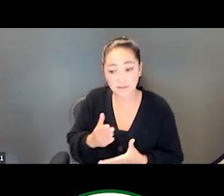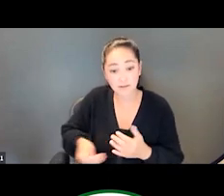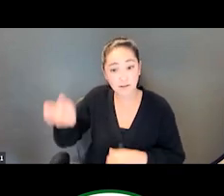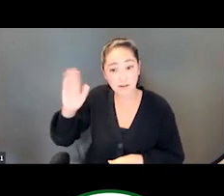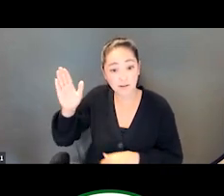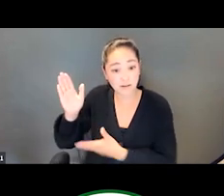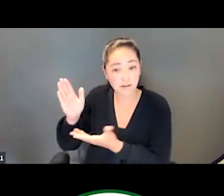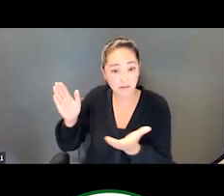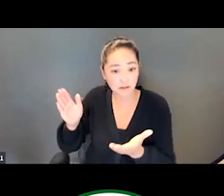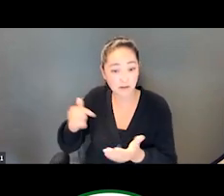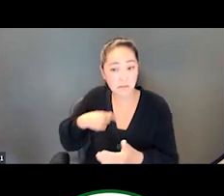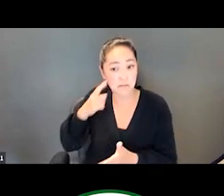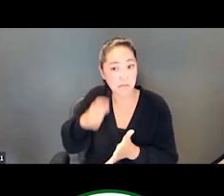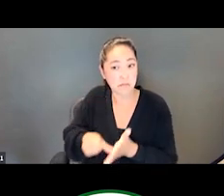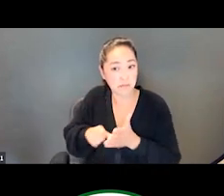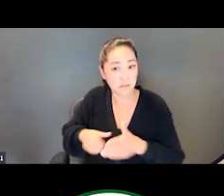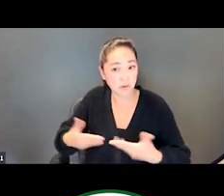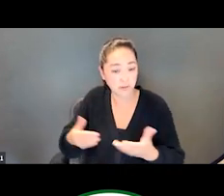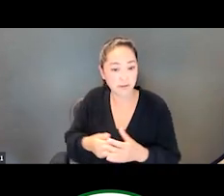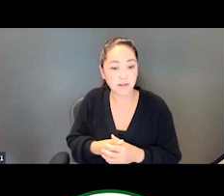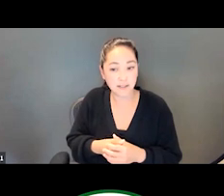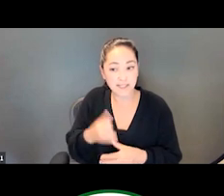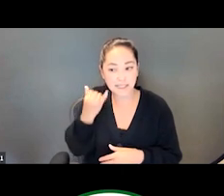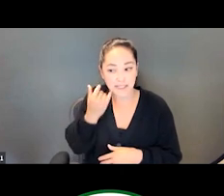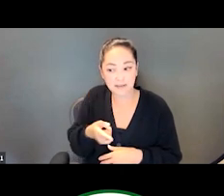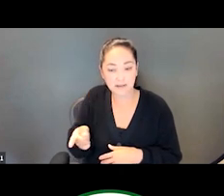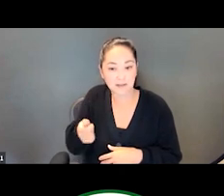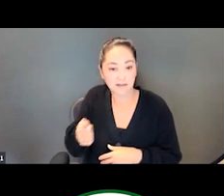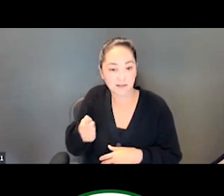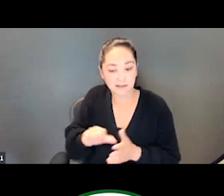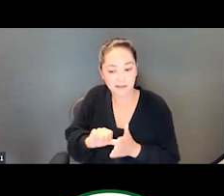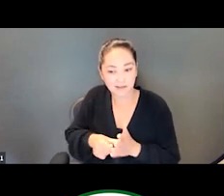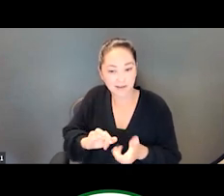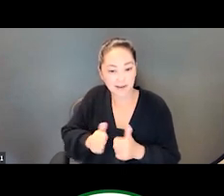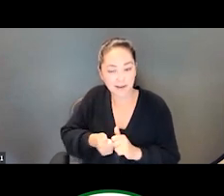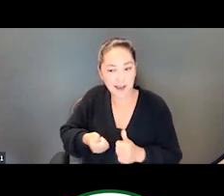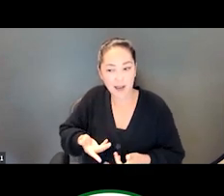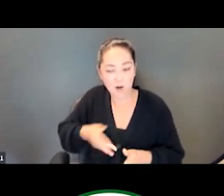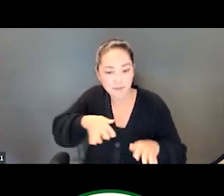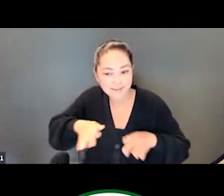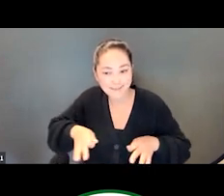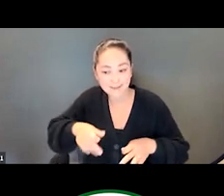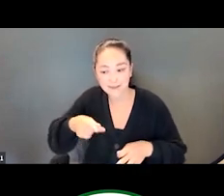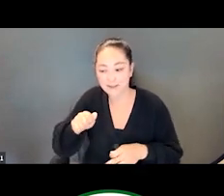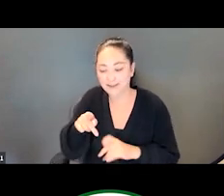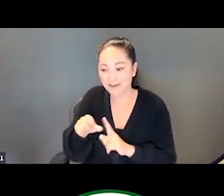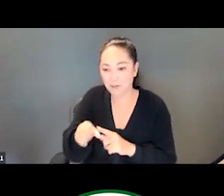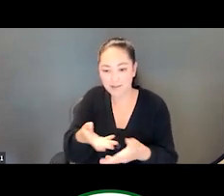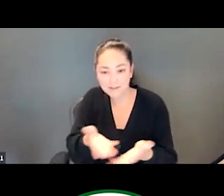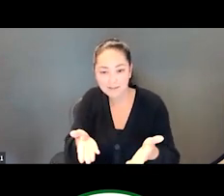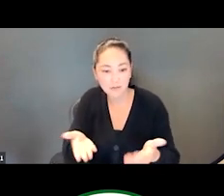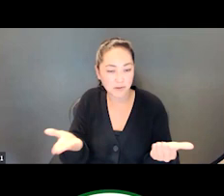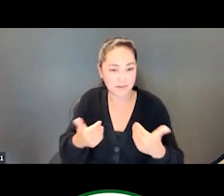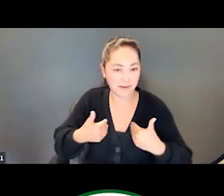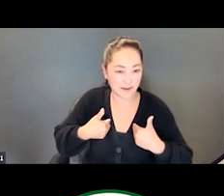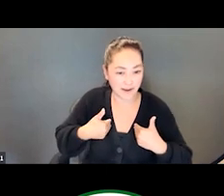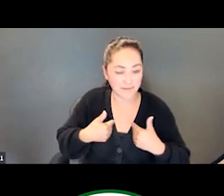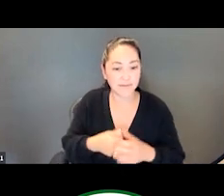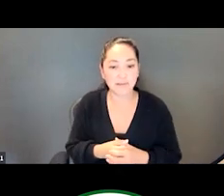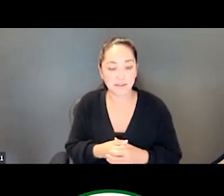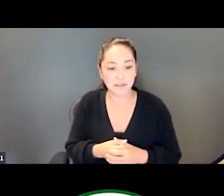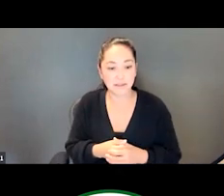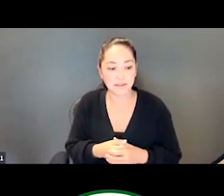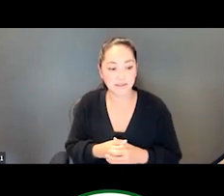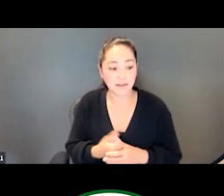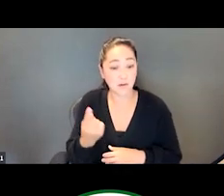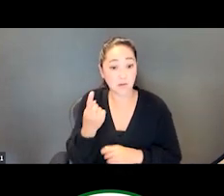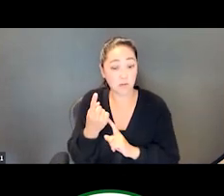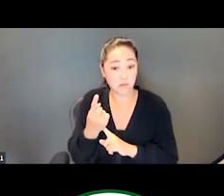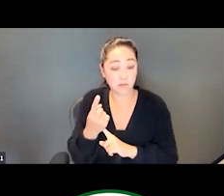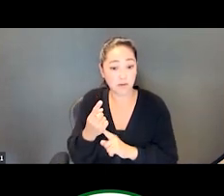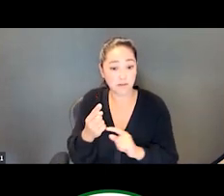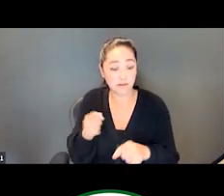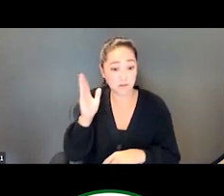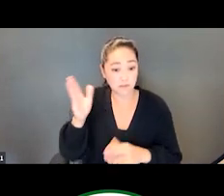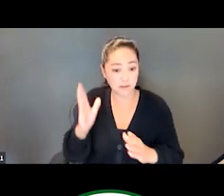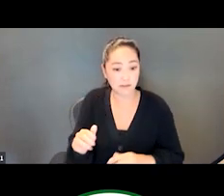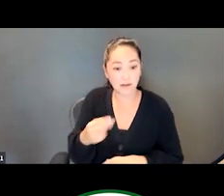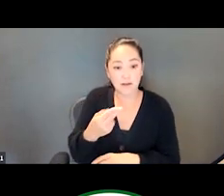And so I was, particularly taken with, Hannah, and, and, that capacity to access areas within